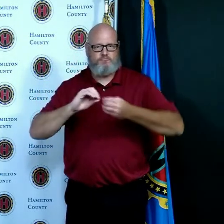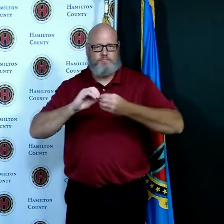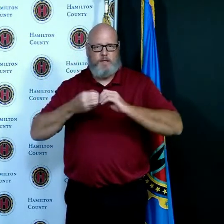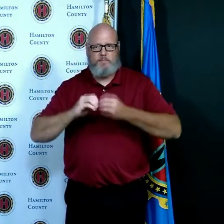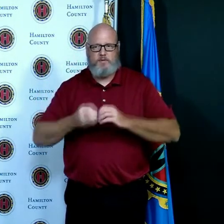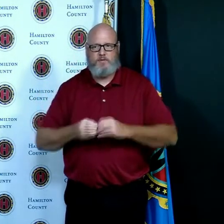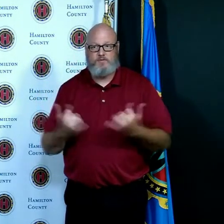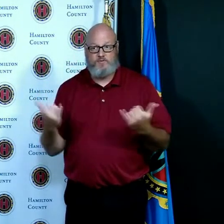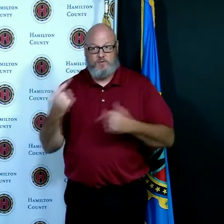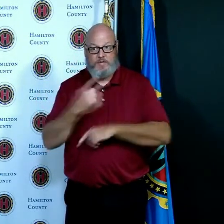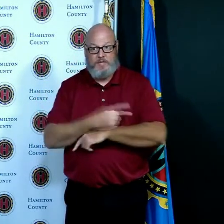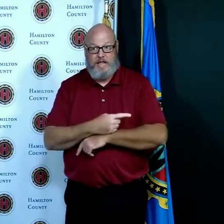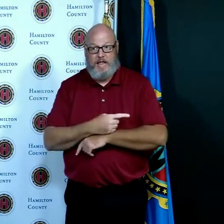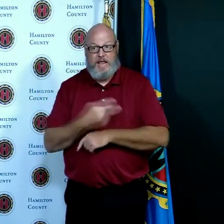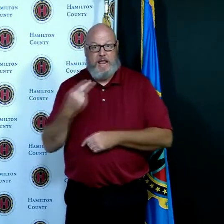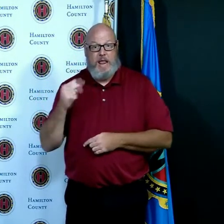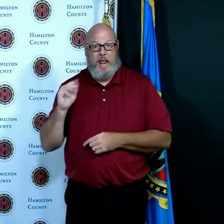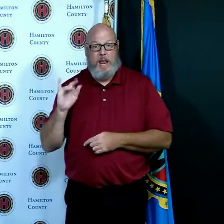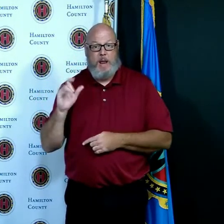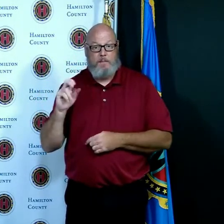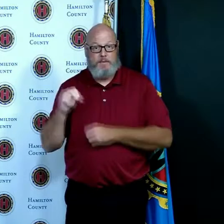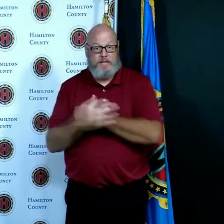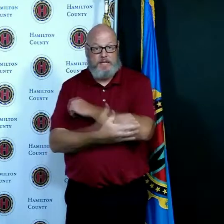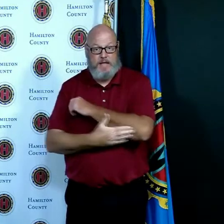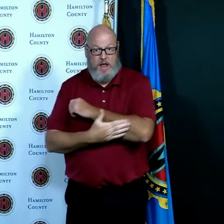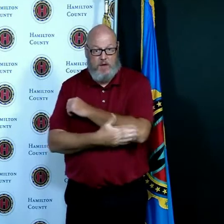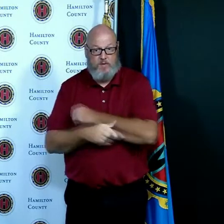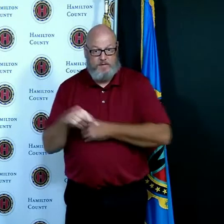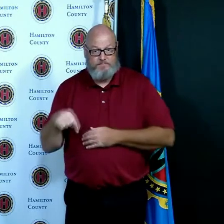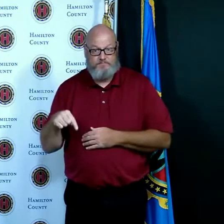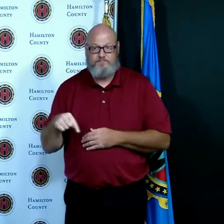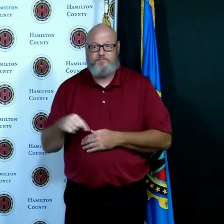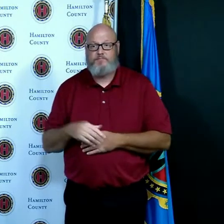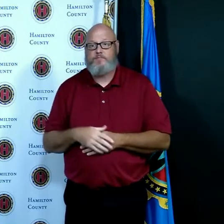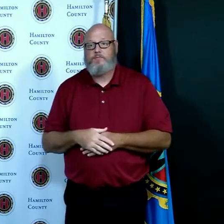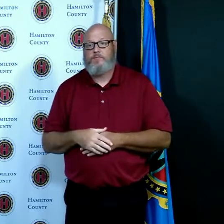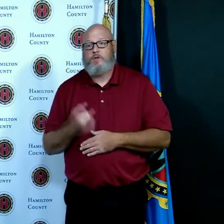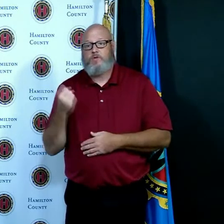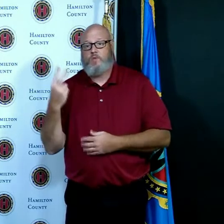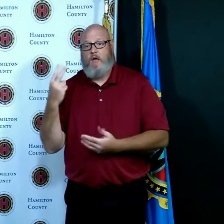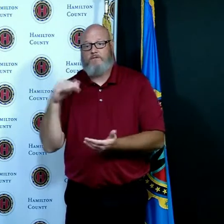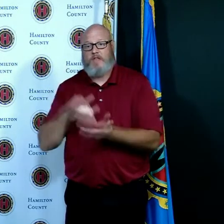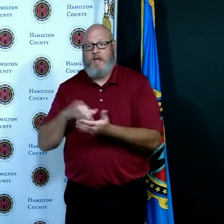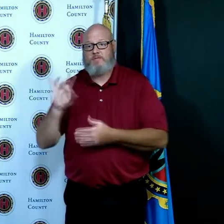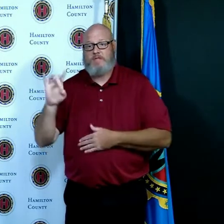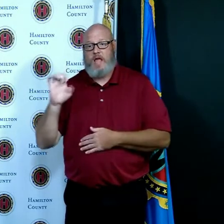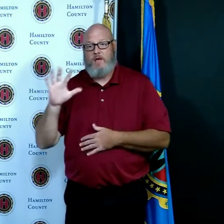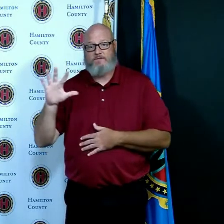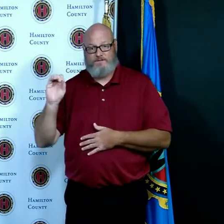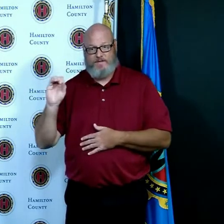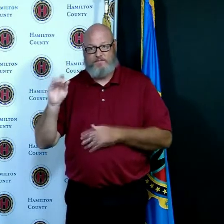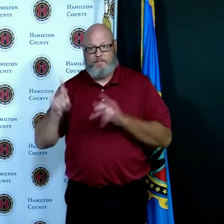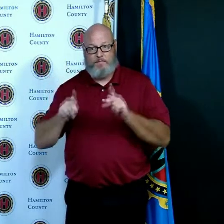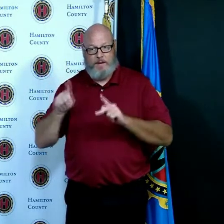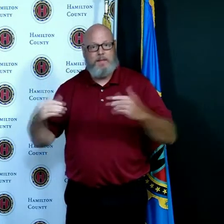in Hamilton County we have 12,850 positive cases of Covid-19.